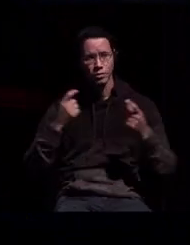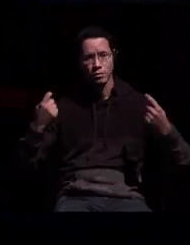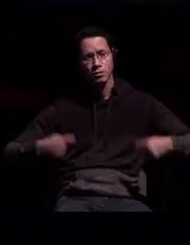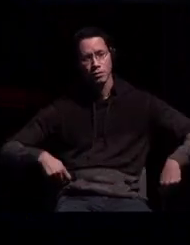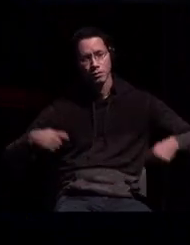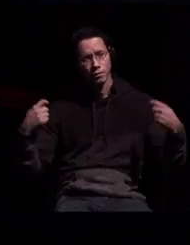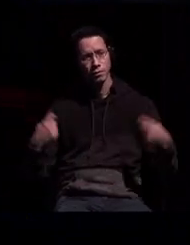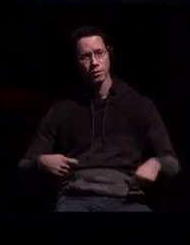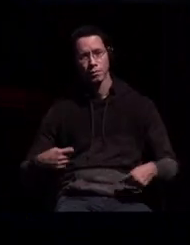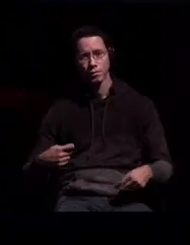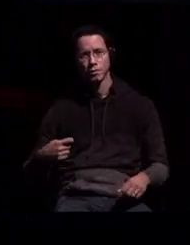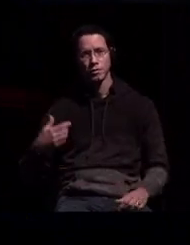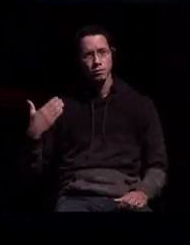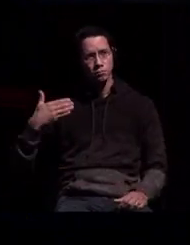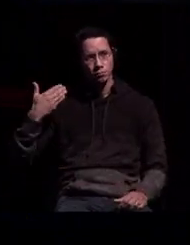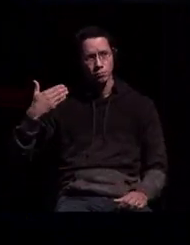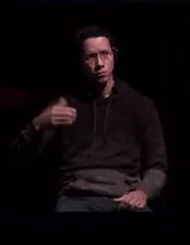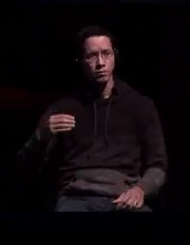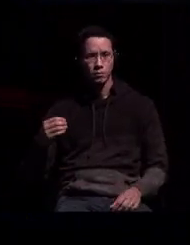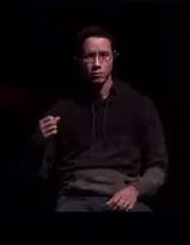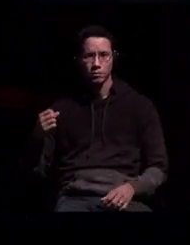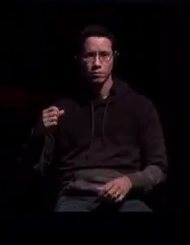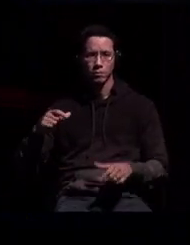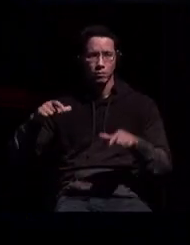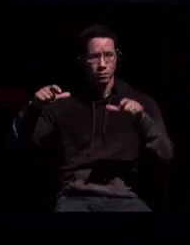to that tourist space so as to develop a quality, realistic